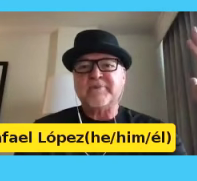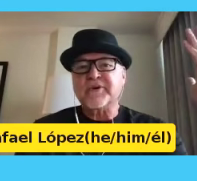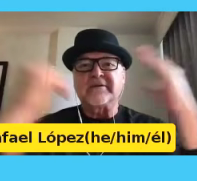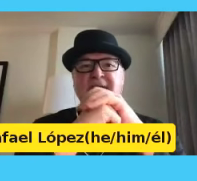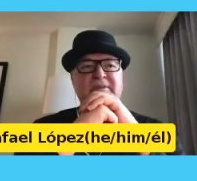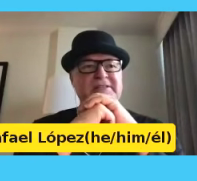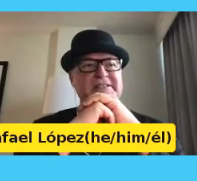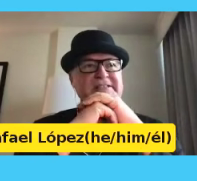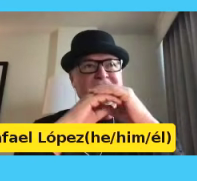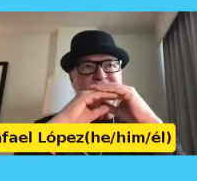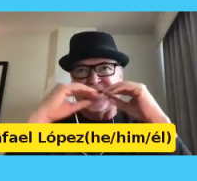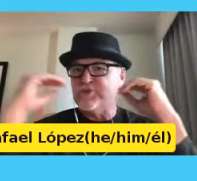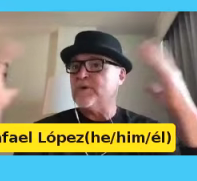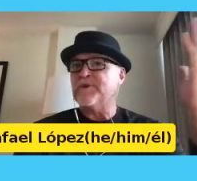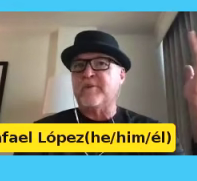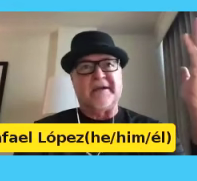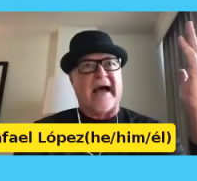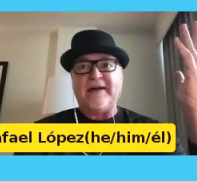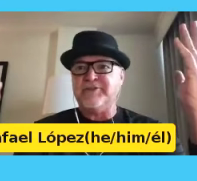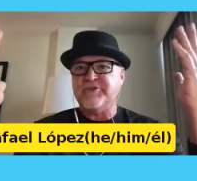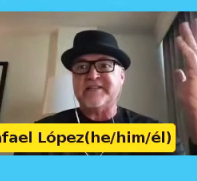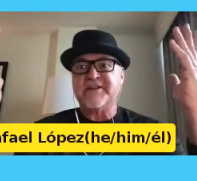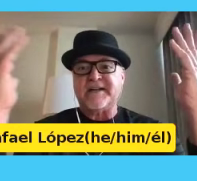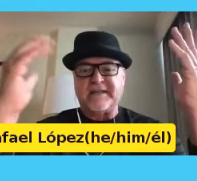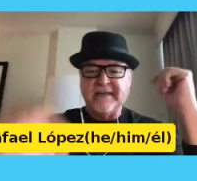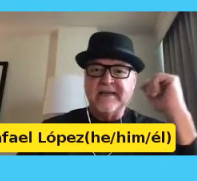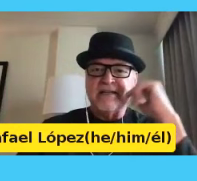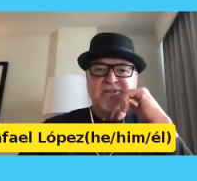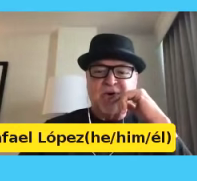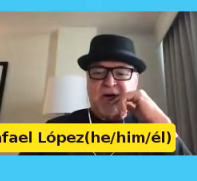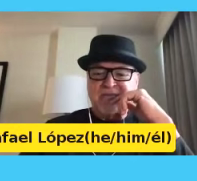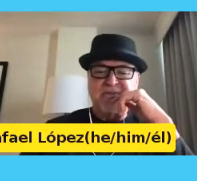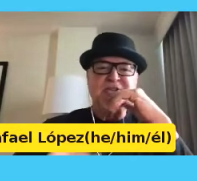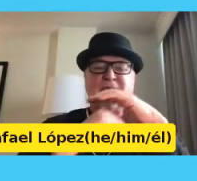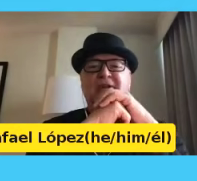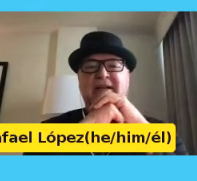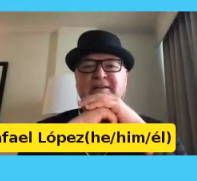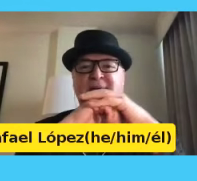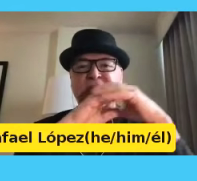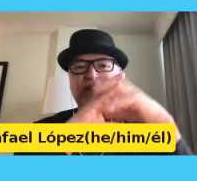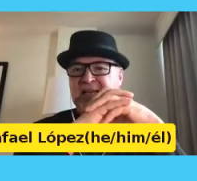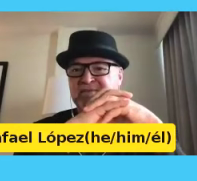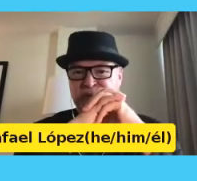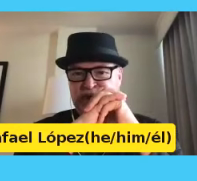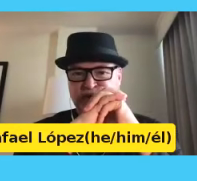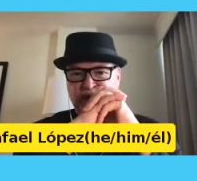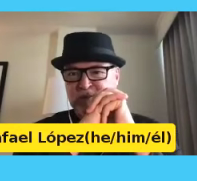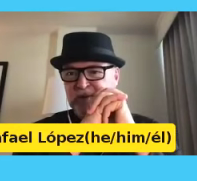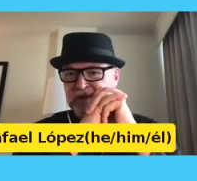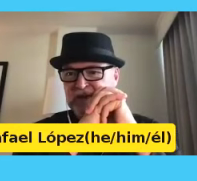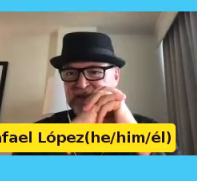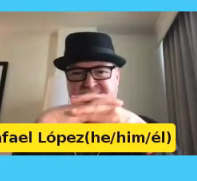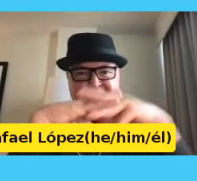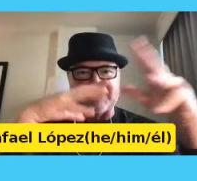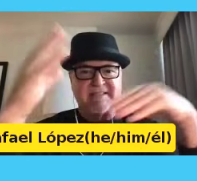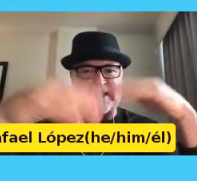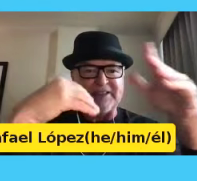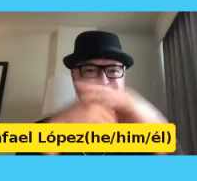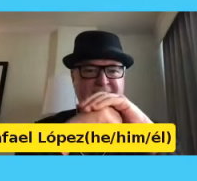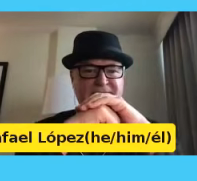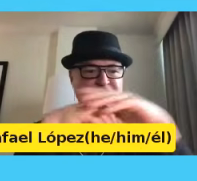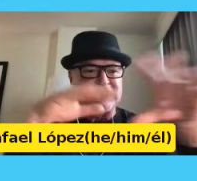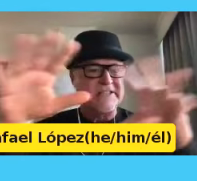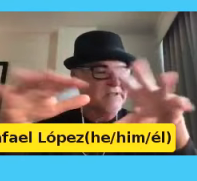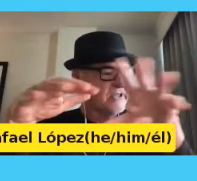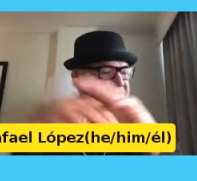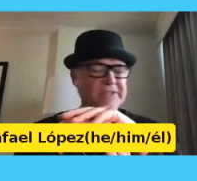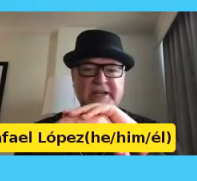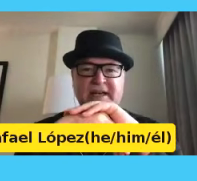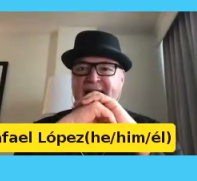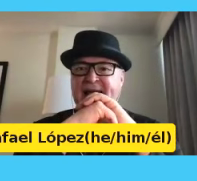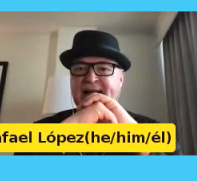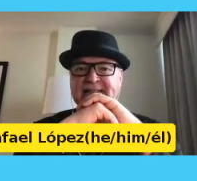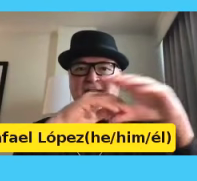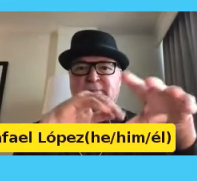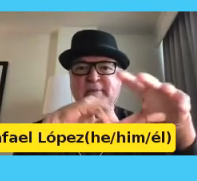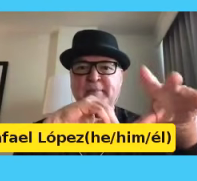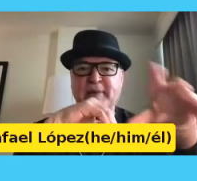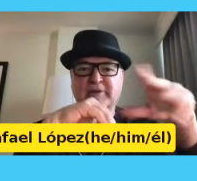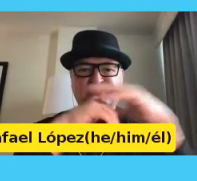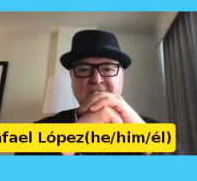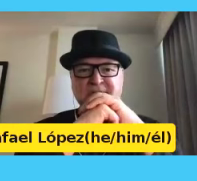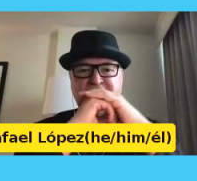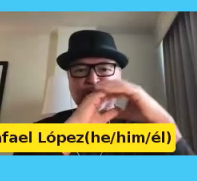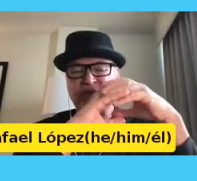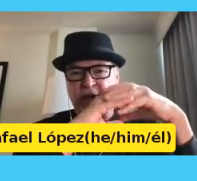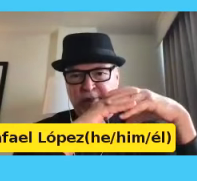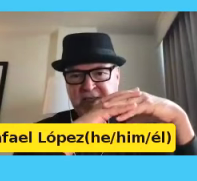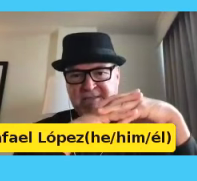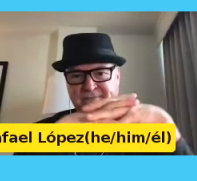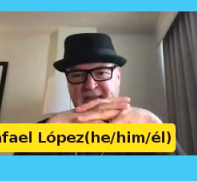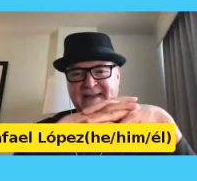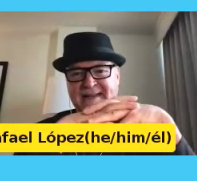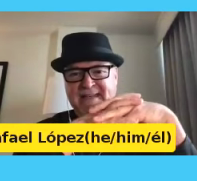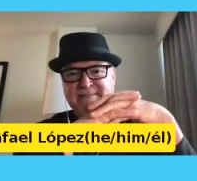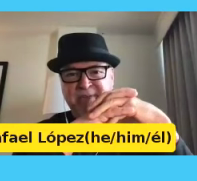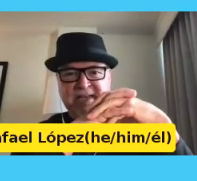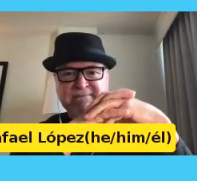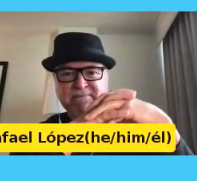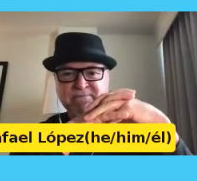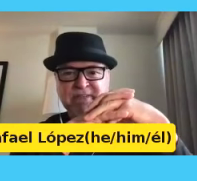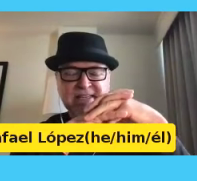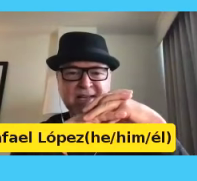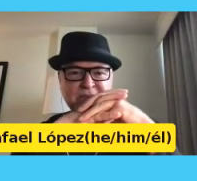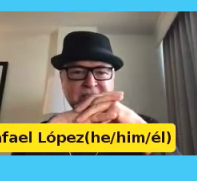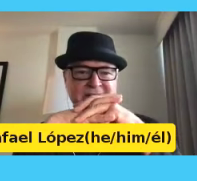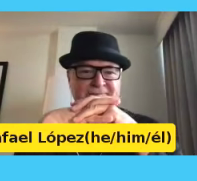put on the wall. So today, I was invited, hey, as a Latino muralist, we have a minority! The murals that I have created in the past 18 years, so thank you again for giving me some time this afternoon to tell you a little bit more about myself. I give you the step